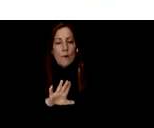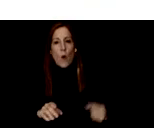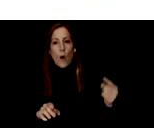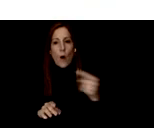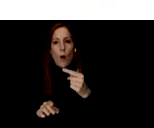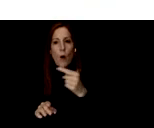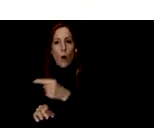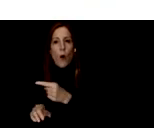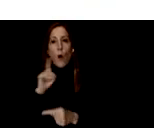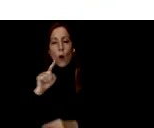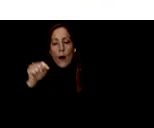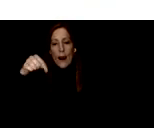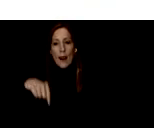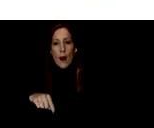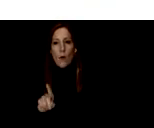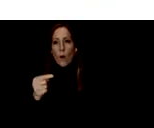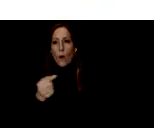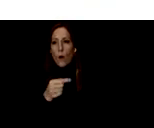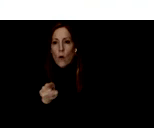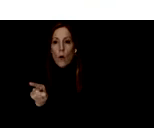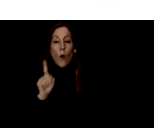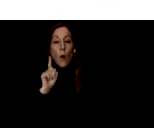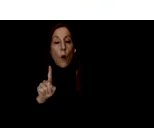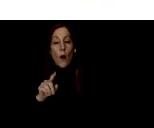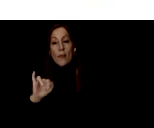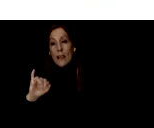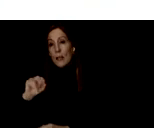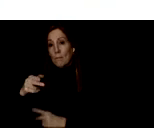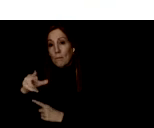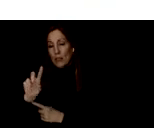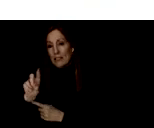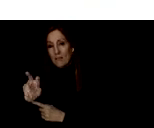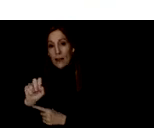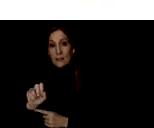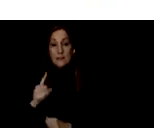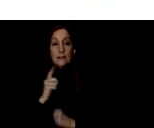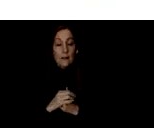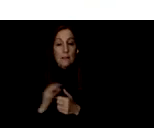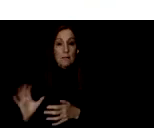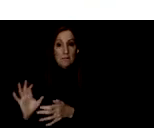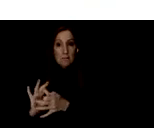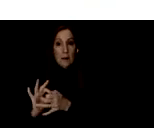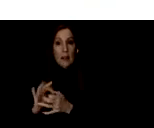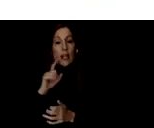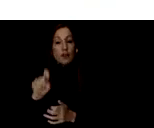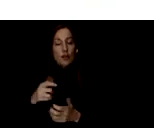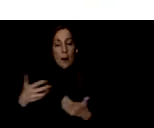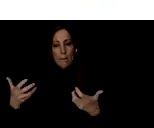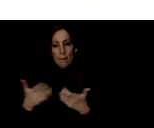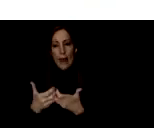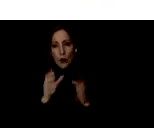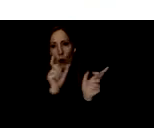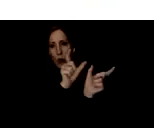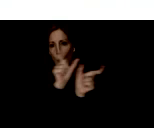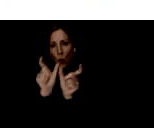through the use of alternative input devices. As a result, the tab order should match the visual order, so keyboard-only users are able to